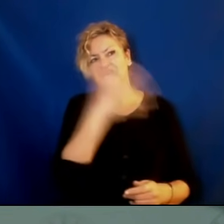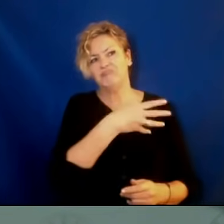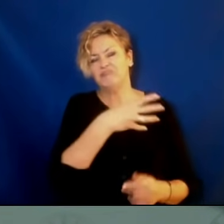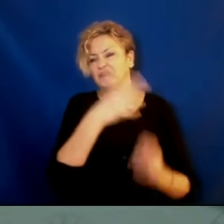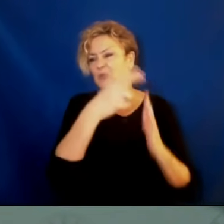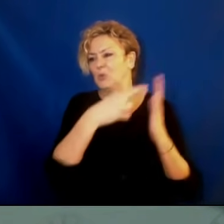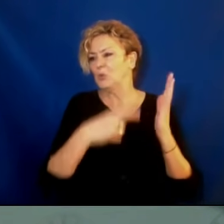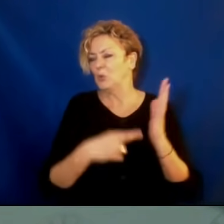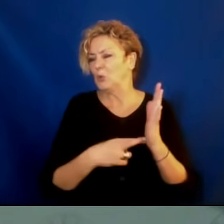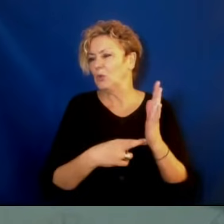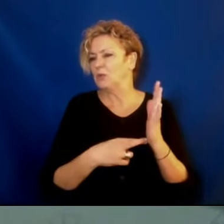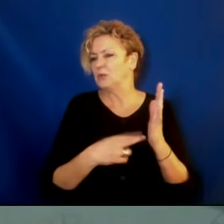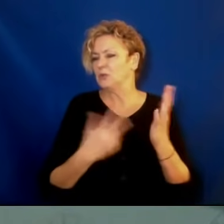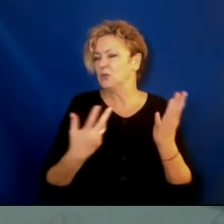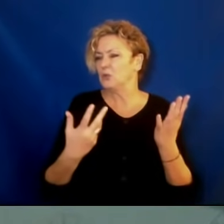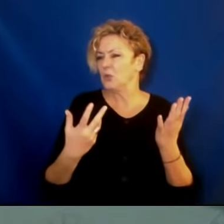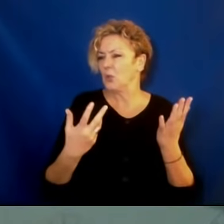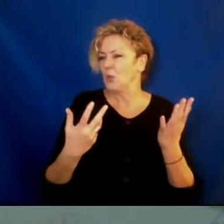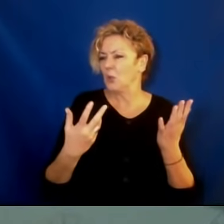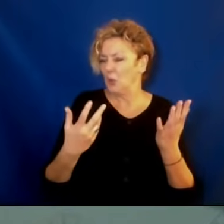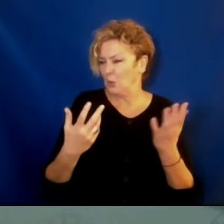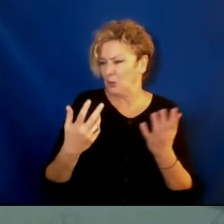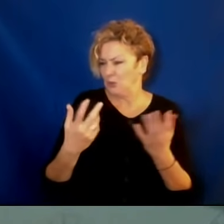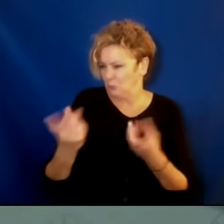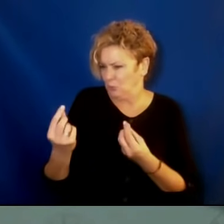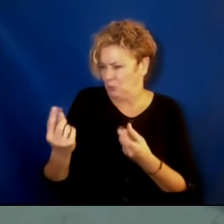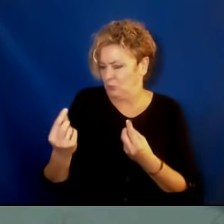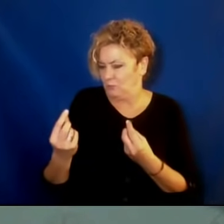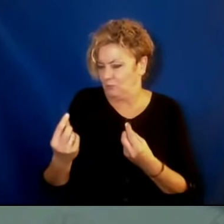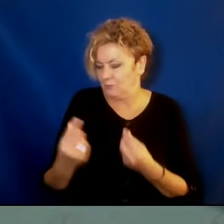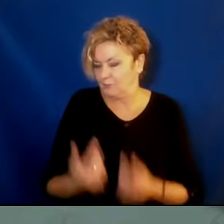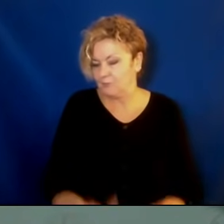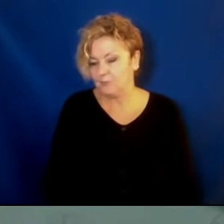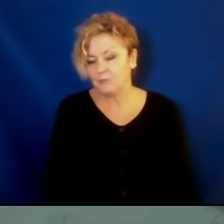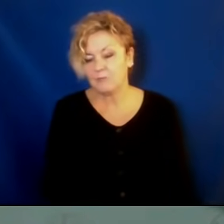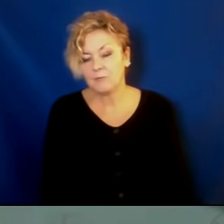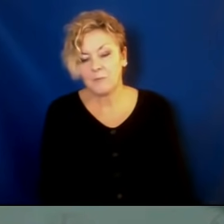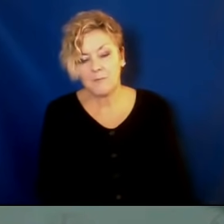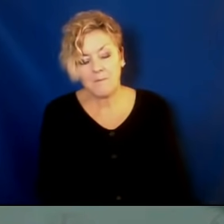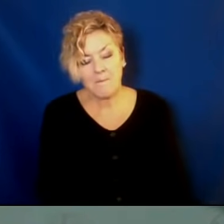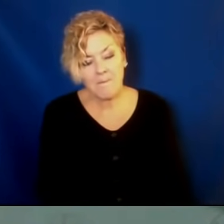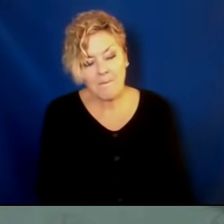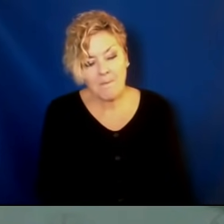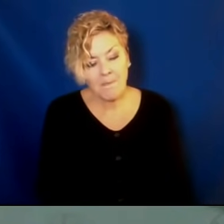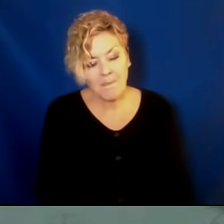is for Minister Dix. You mentioned earlier that it was disgraceful